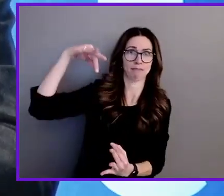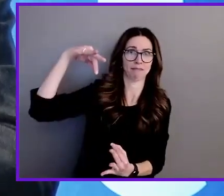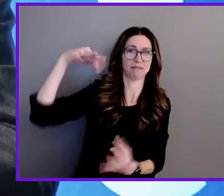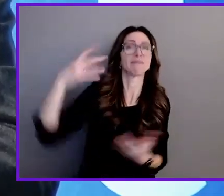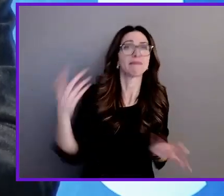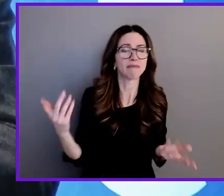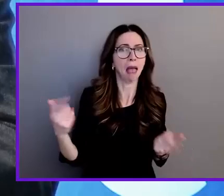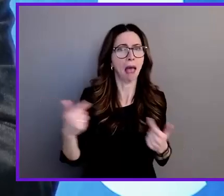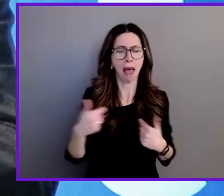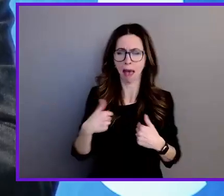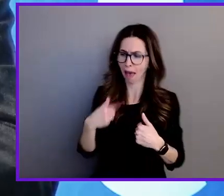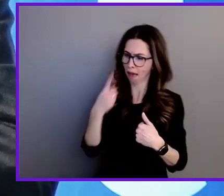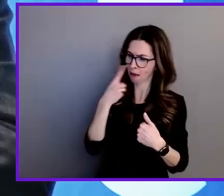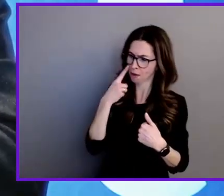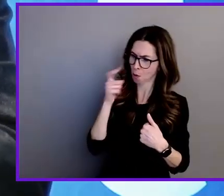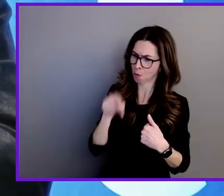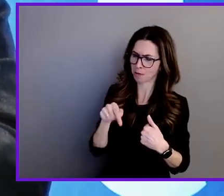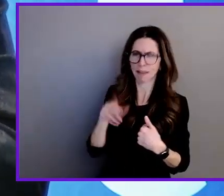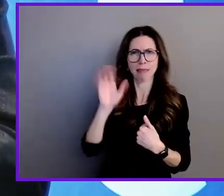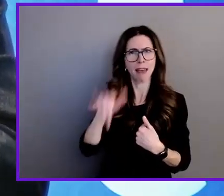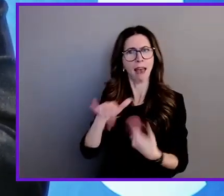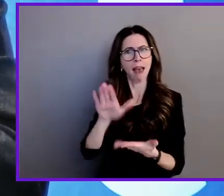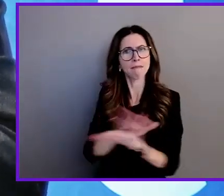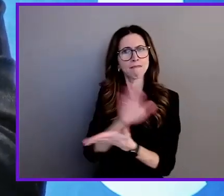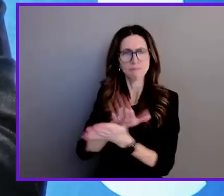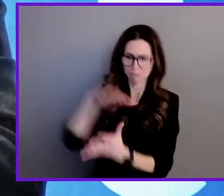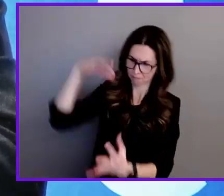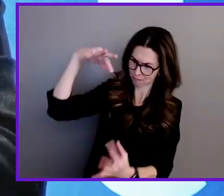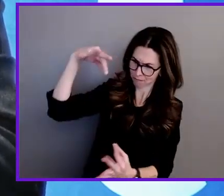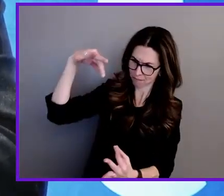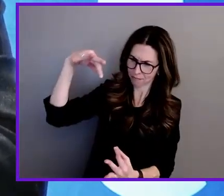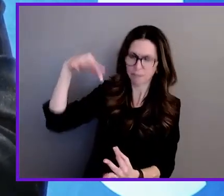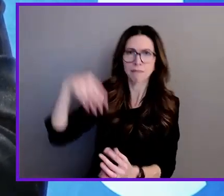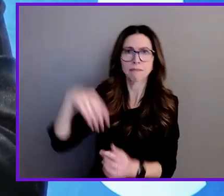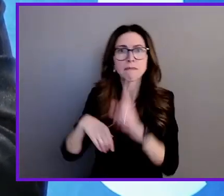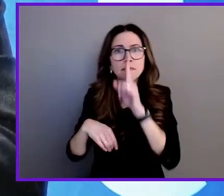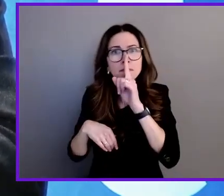of the plan or that policy document does it say decolonization.